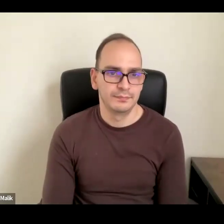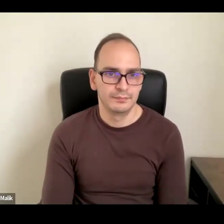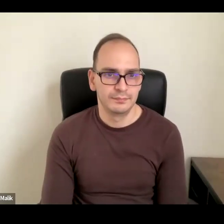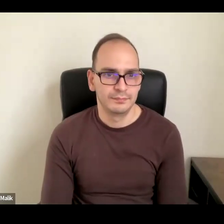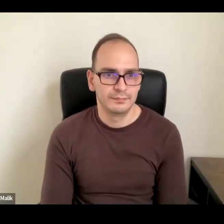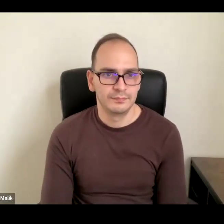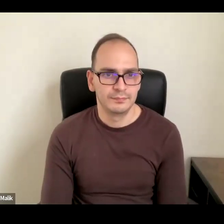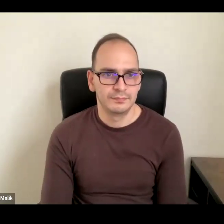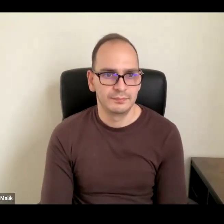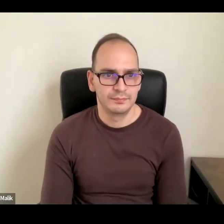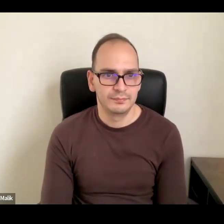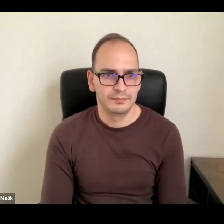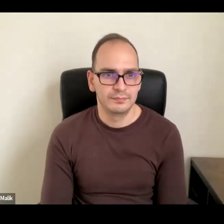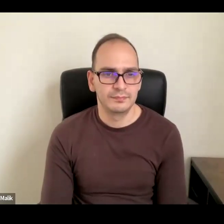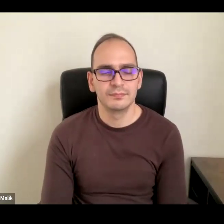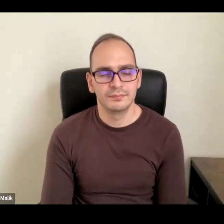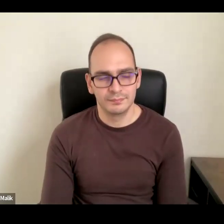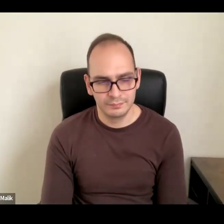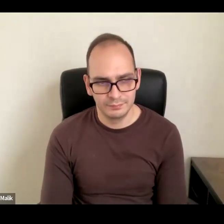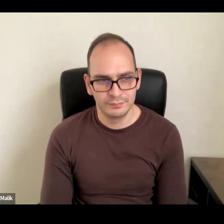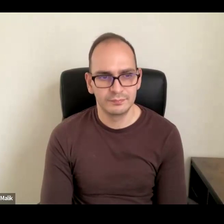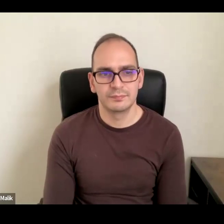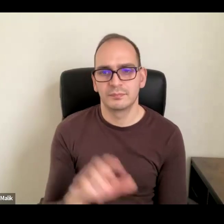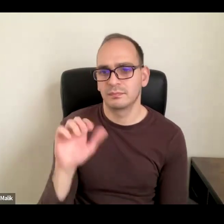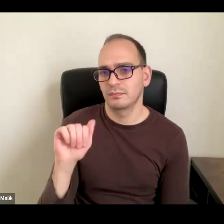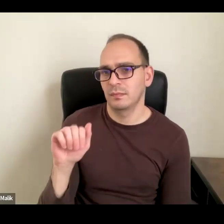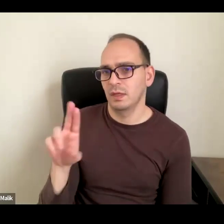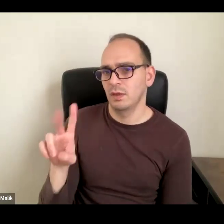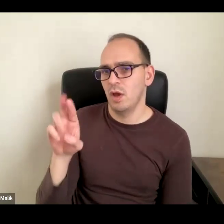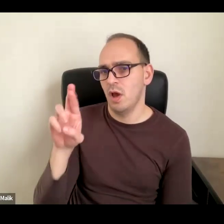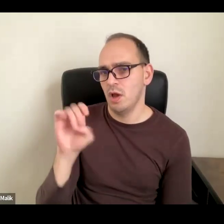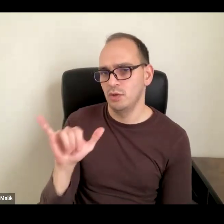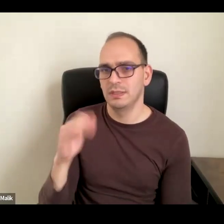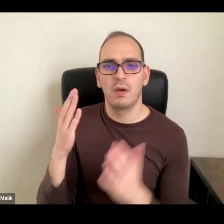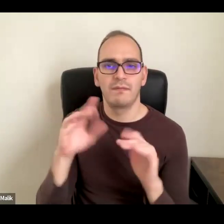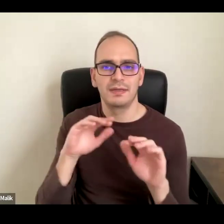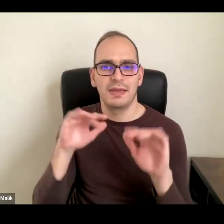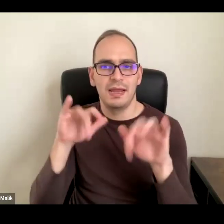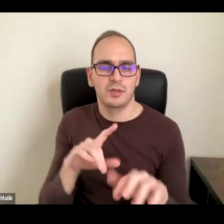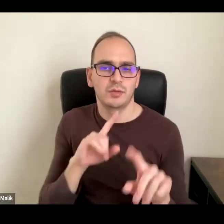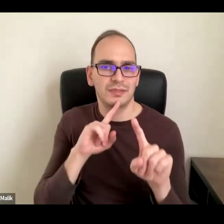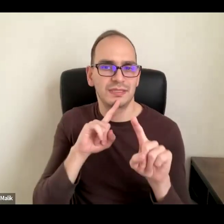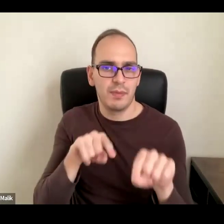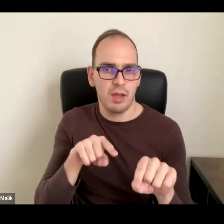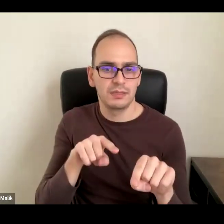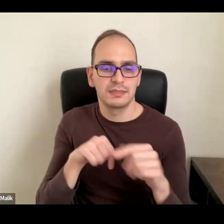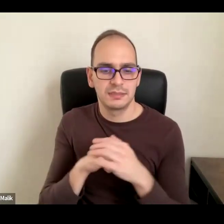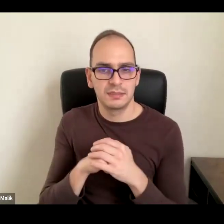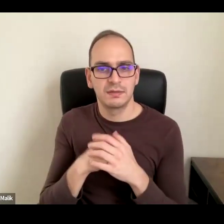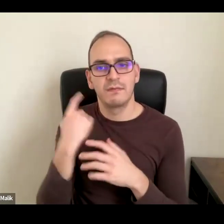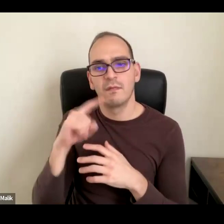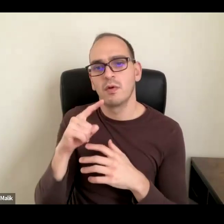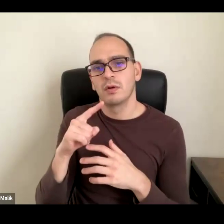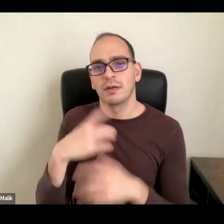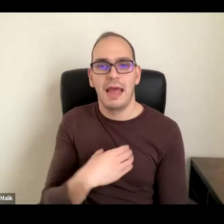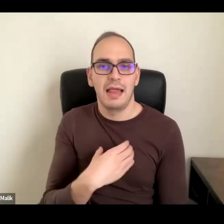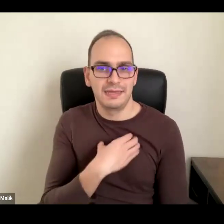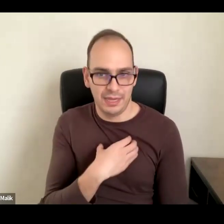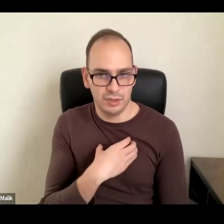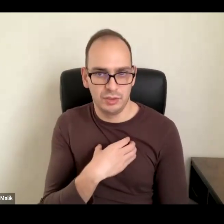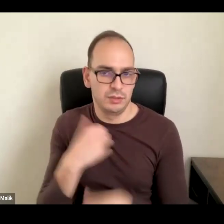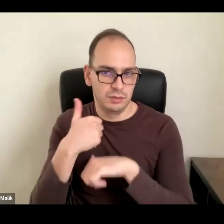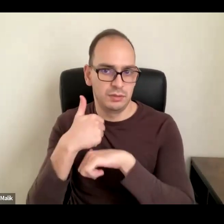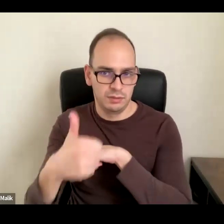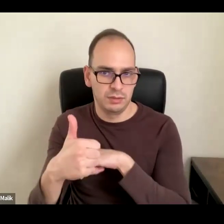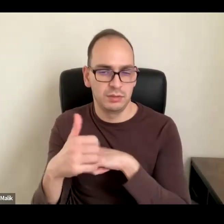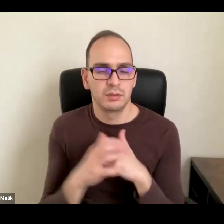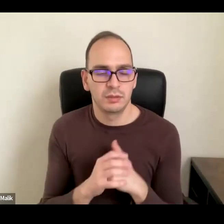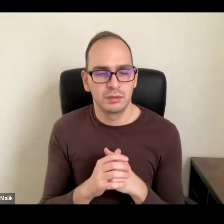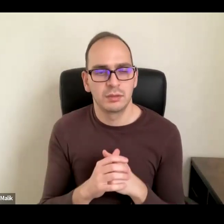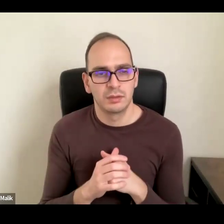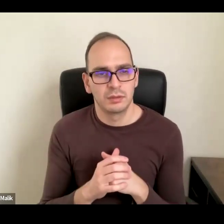And yes. So Audrey helpfully entered the response requirement for an allegation. Um what will the